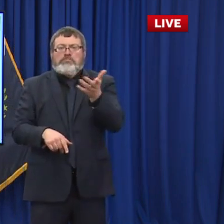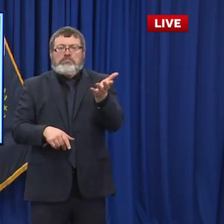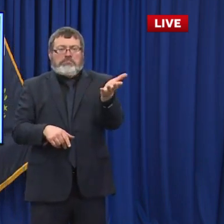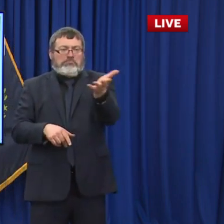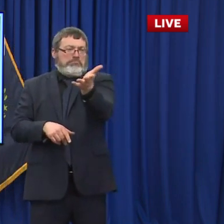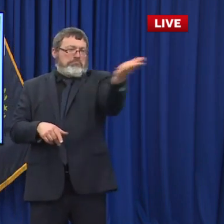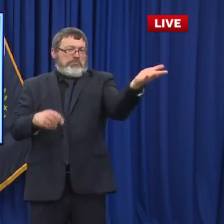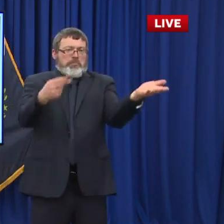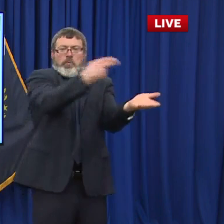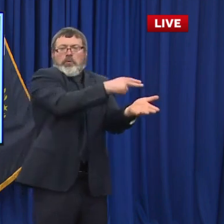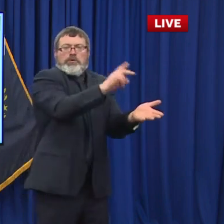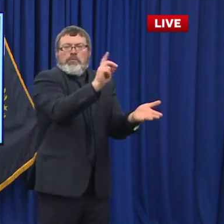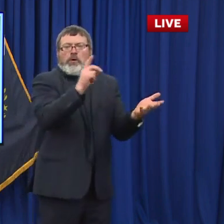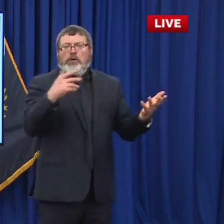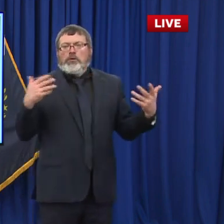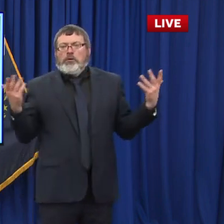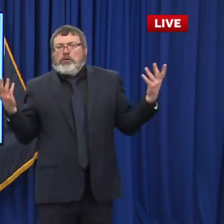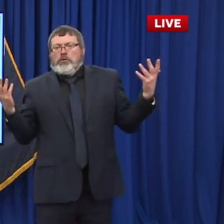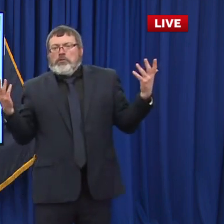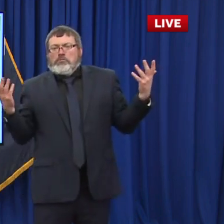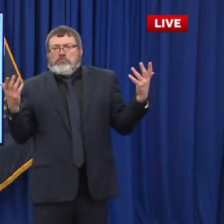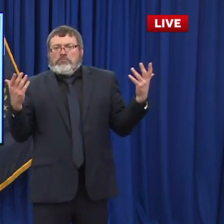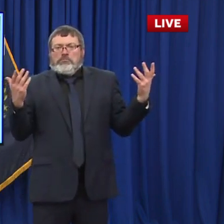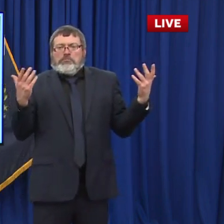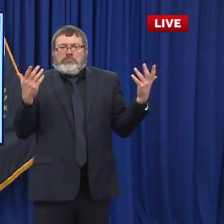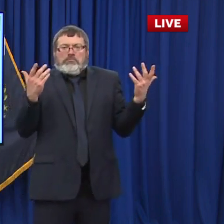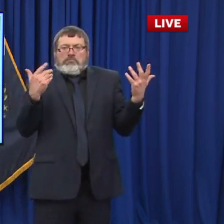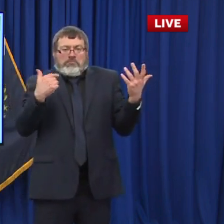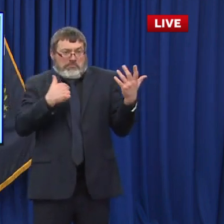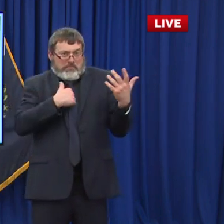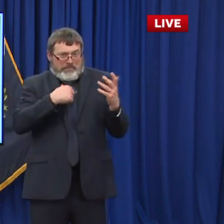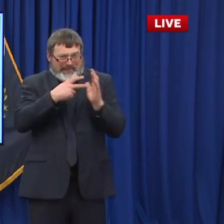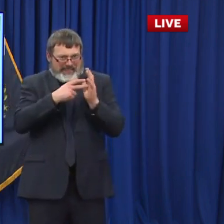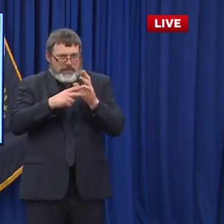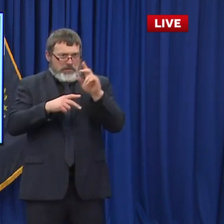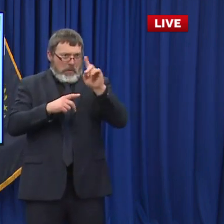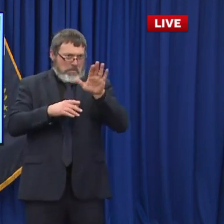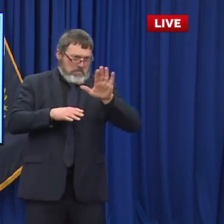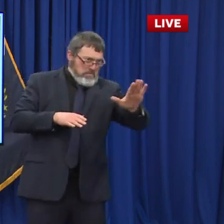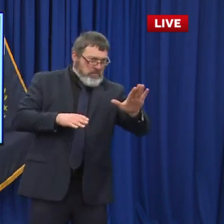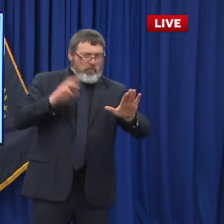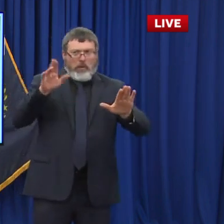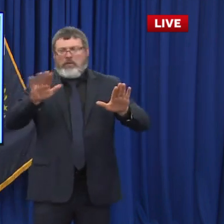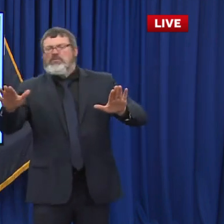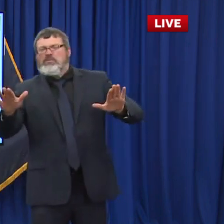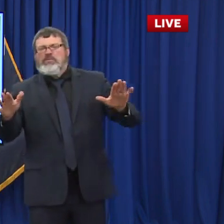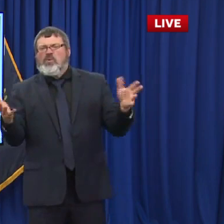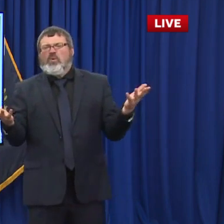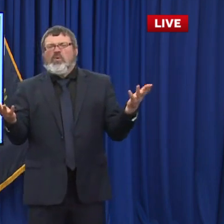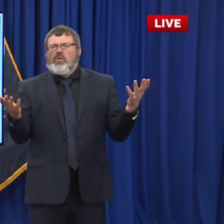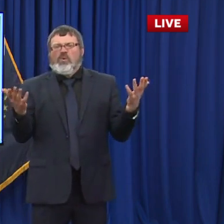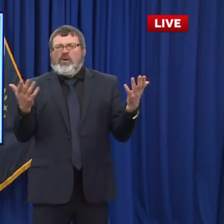YOU KNOW, THE PARTY ISN’T DEFINED IN THE DEMOCRAT PARTY ISN’T DEFINED BY A INDIVIDUAL OR A SINGLE-ISSUE. THE REPUBLICAN PARTY.